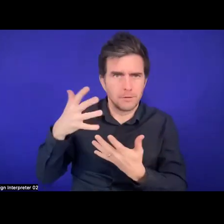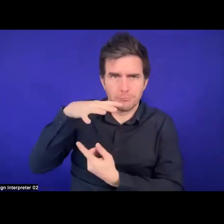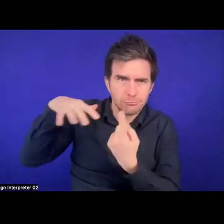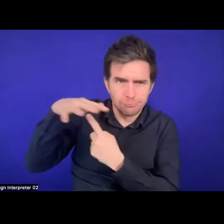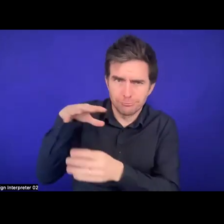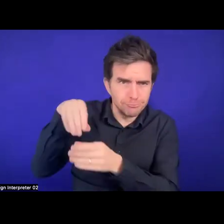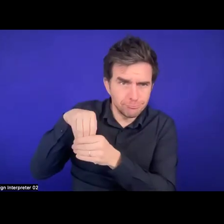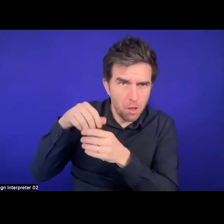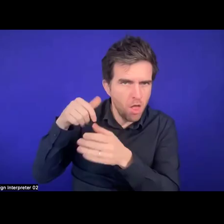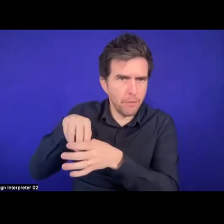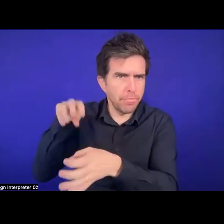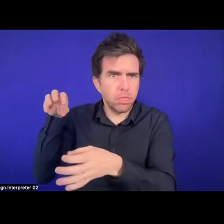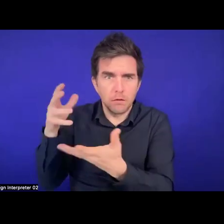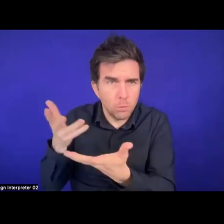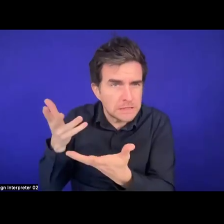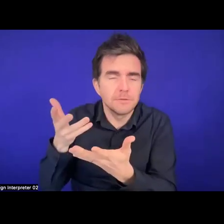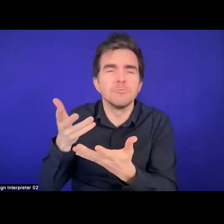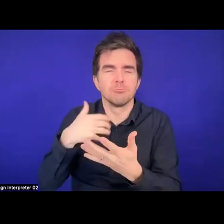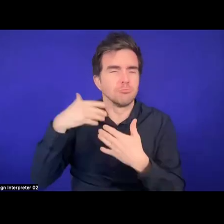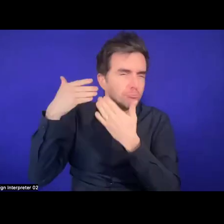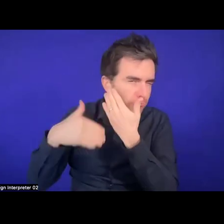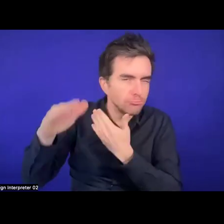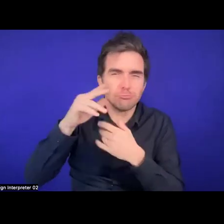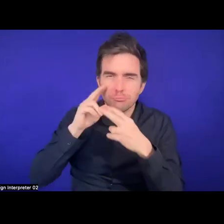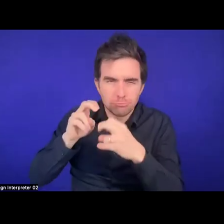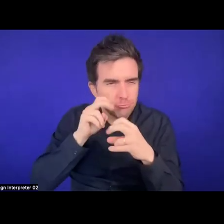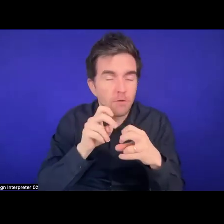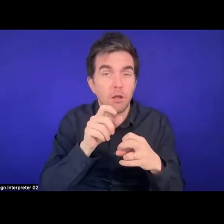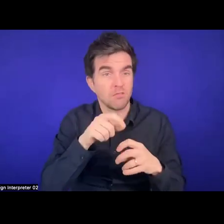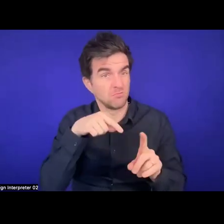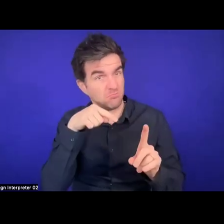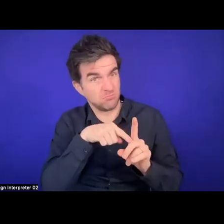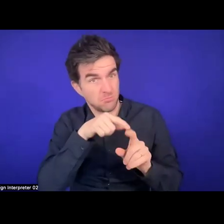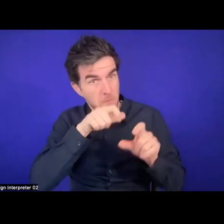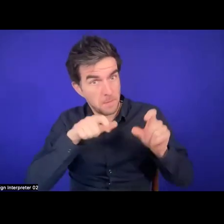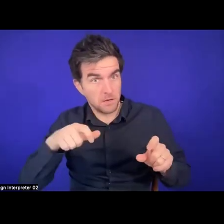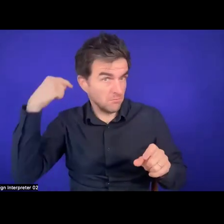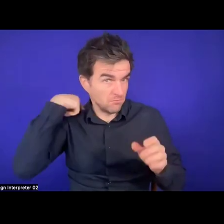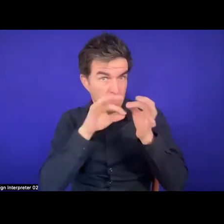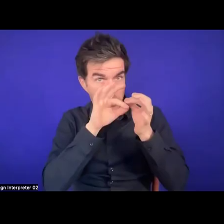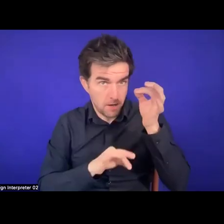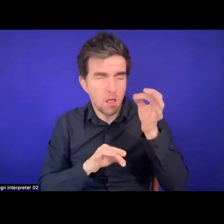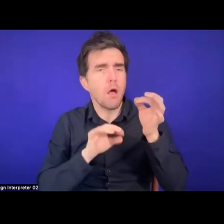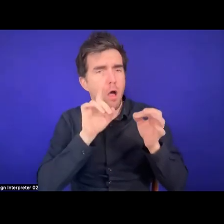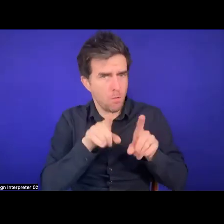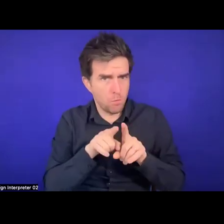persons with disability and what can we do, how can we ensure that long-term care